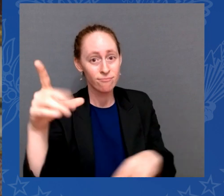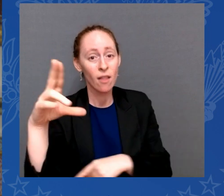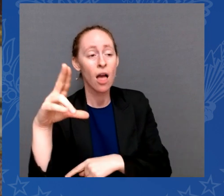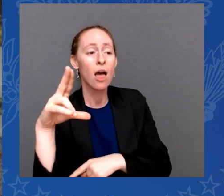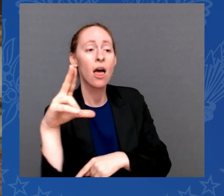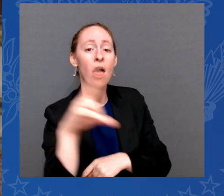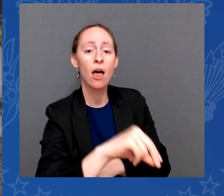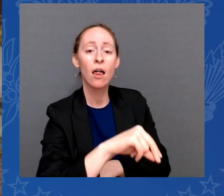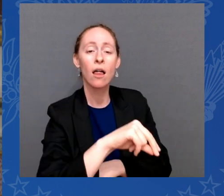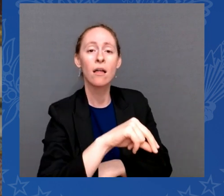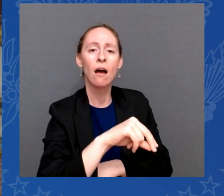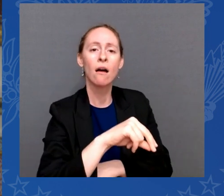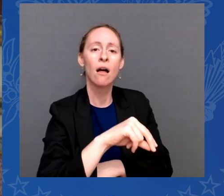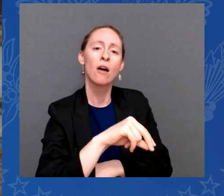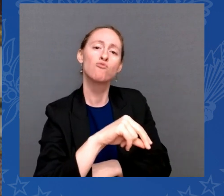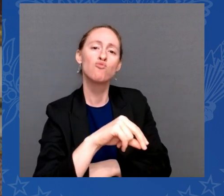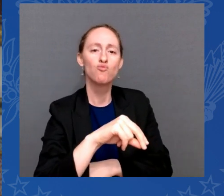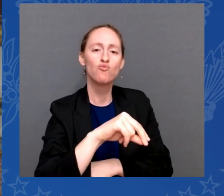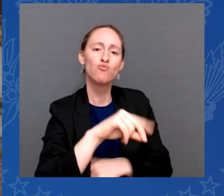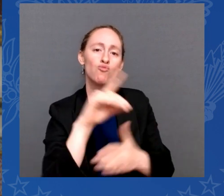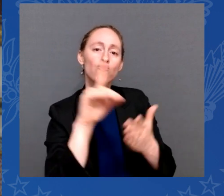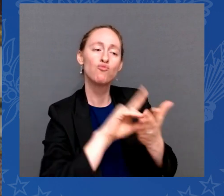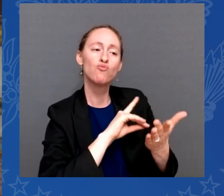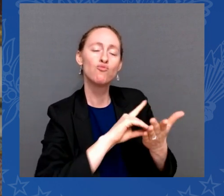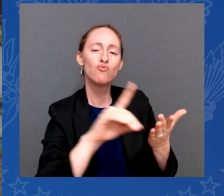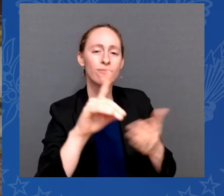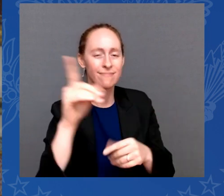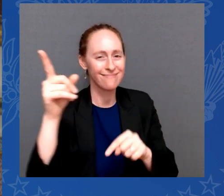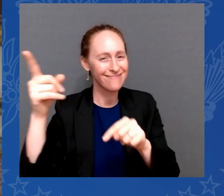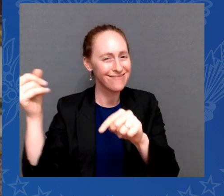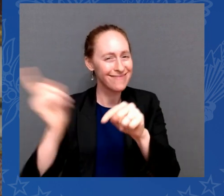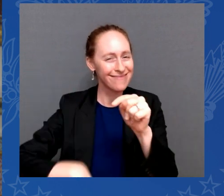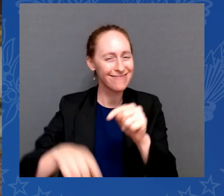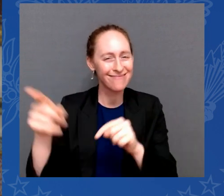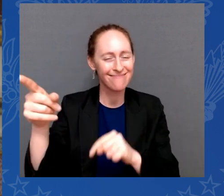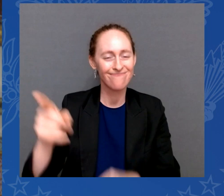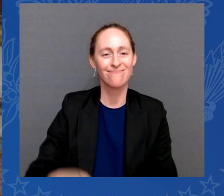We released our draft rule on nondiscrimination health care last week.